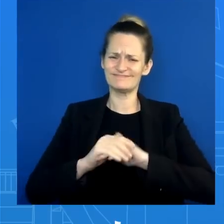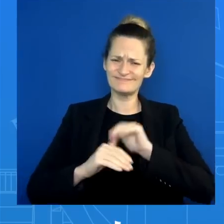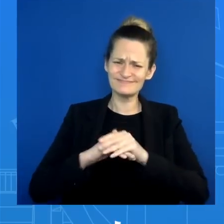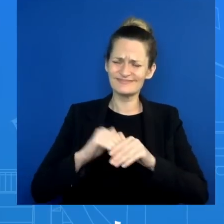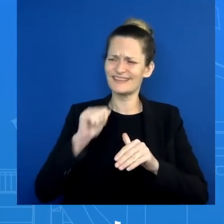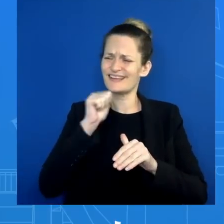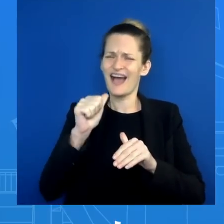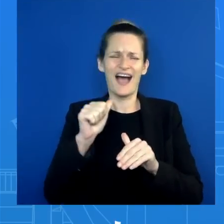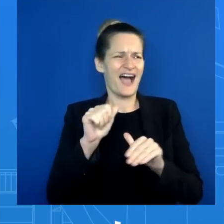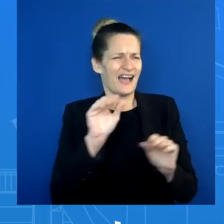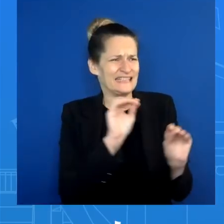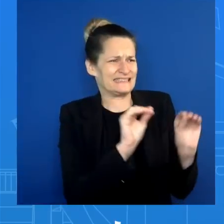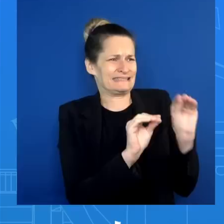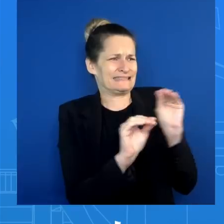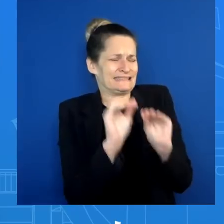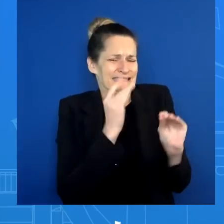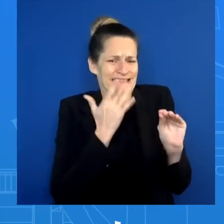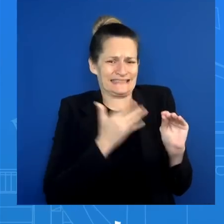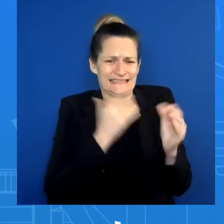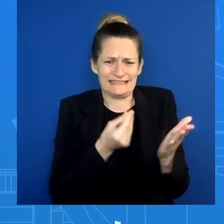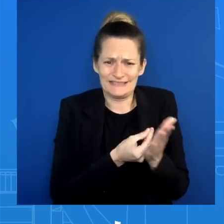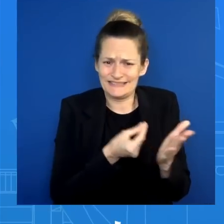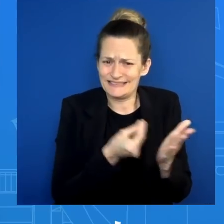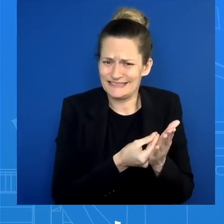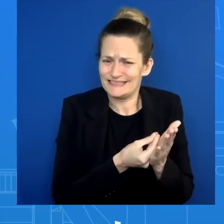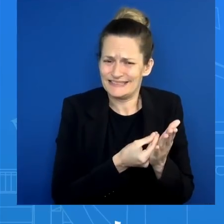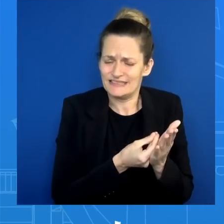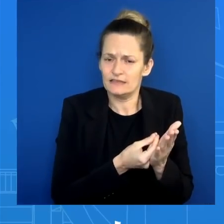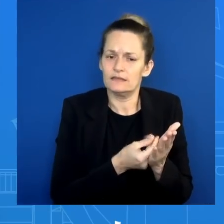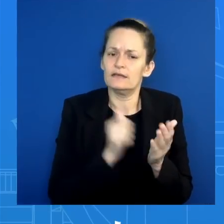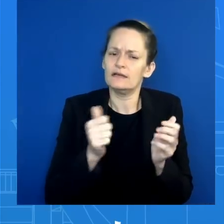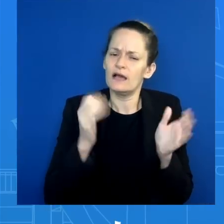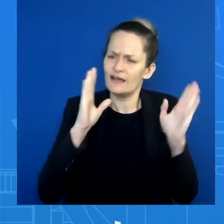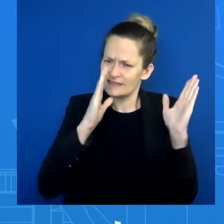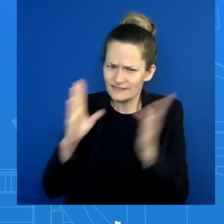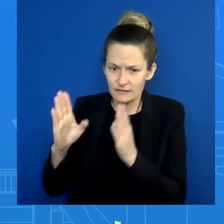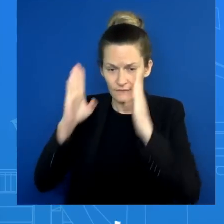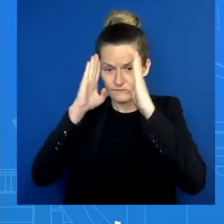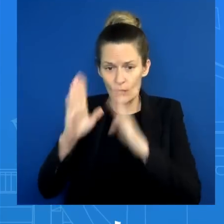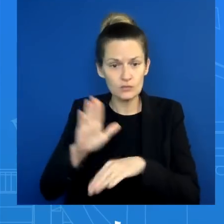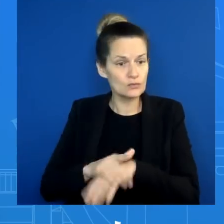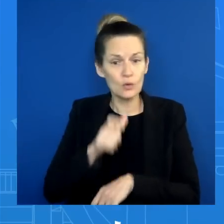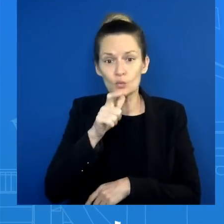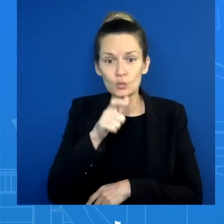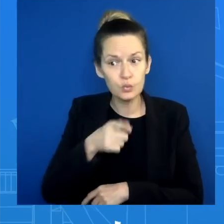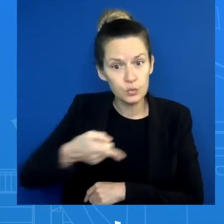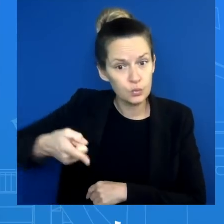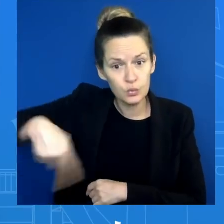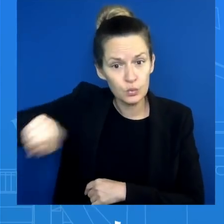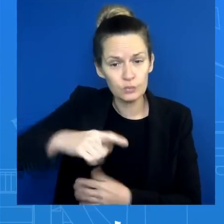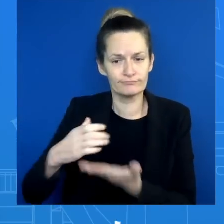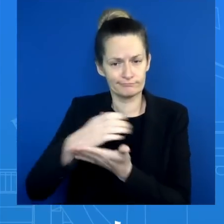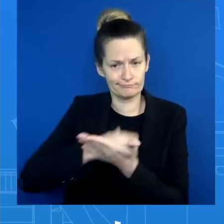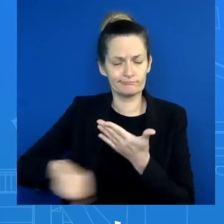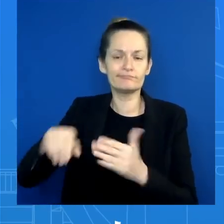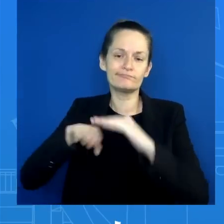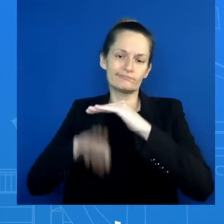It gives that 10,000 debt relief. And if there are and has that Pell Grant provision in there,